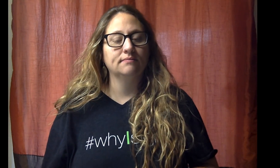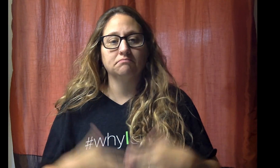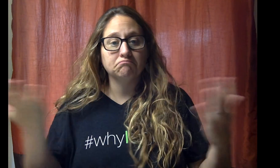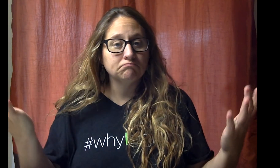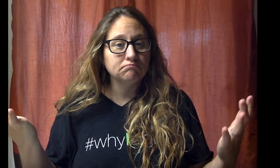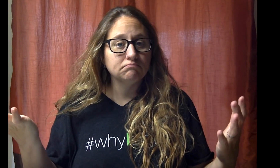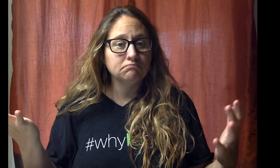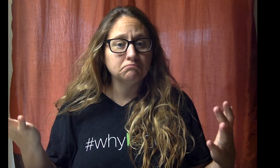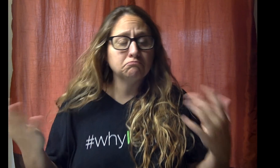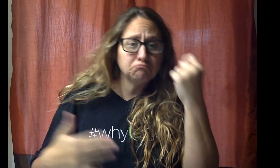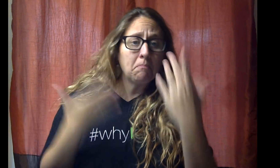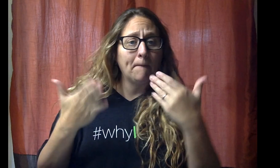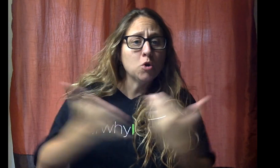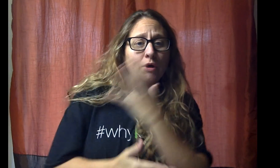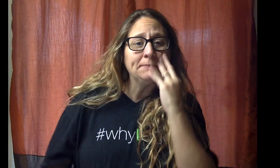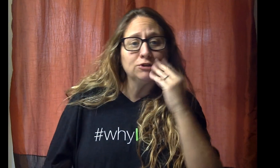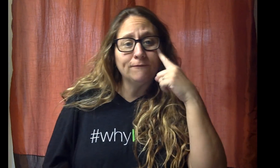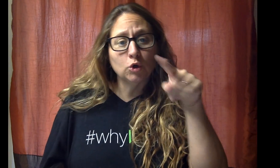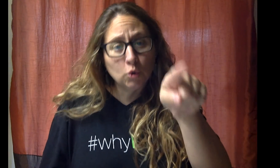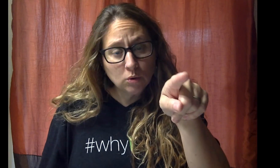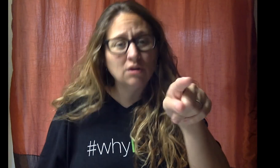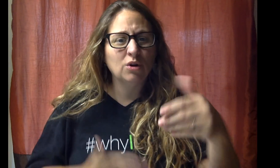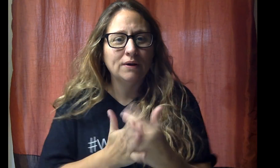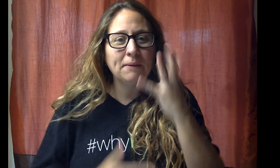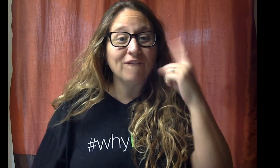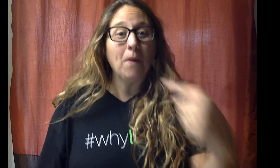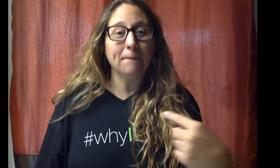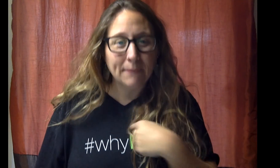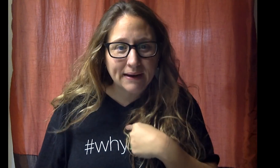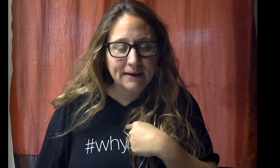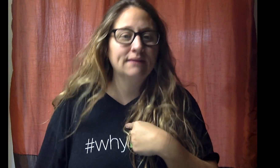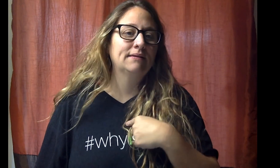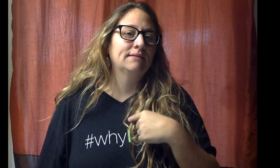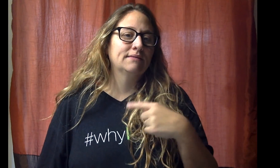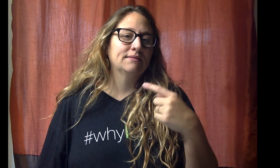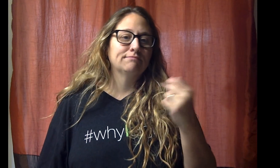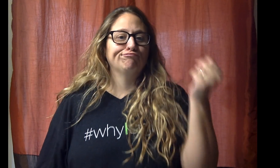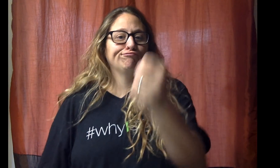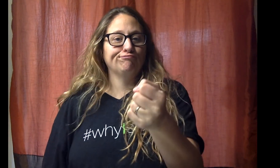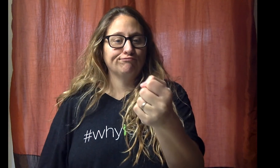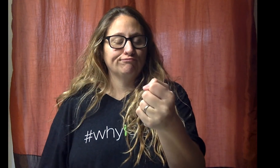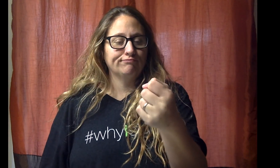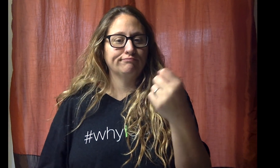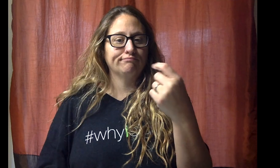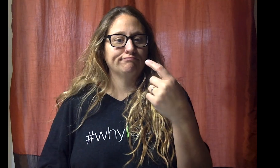and acknowledged that it was probably a new experience for most of the professors. They probably had never had a deaf student before, and